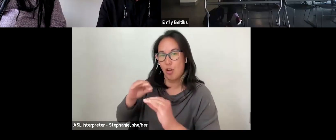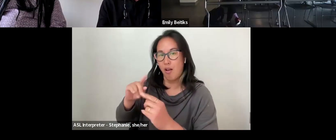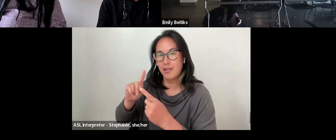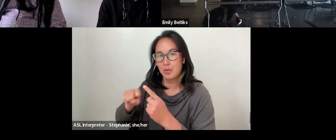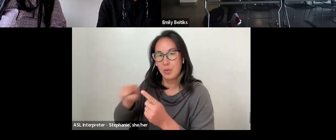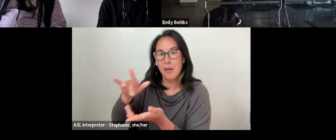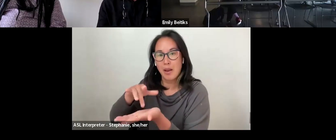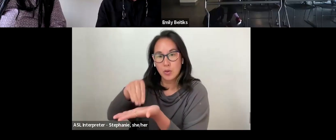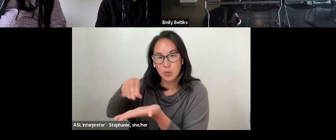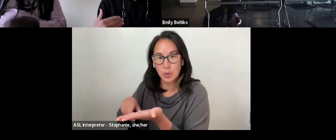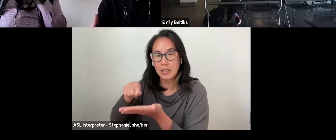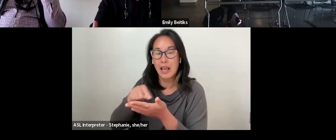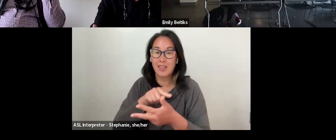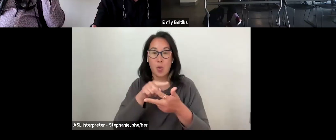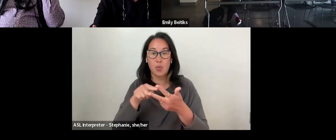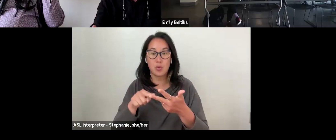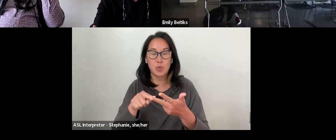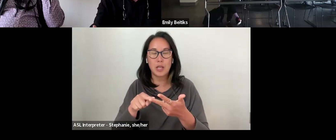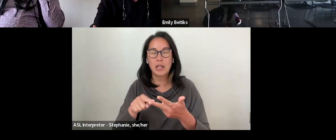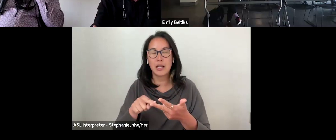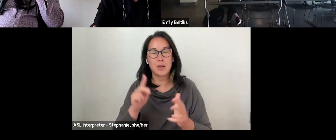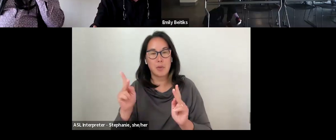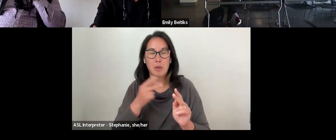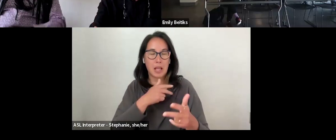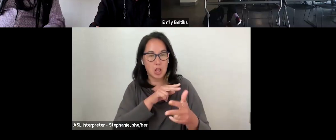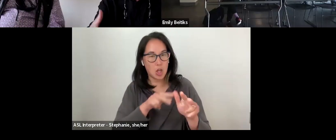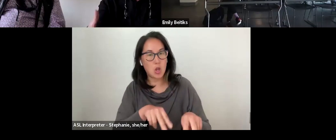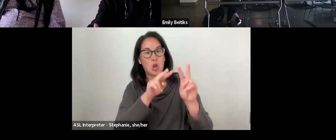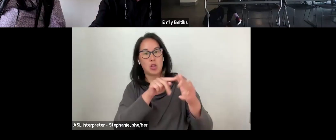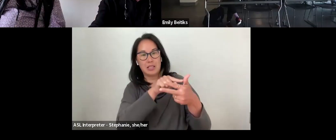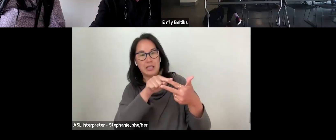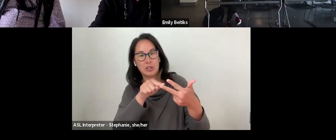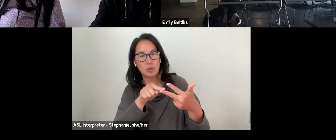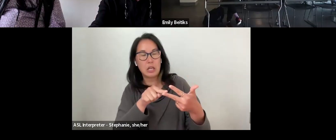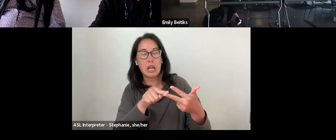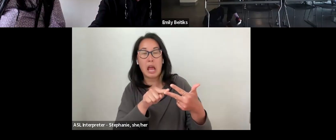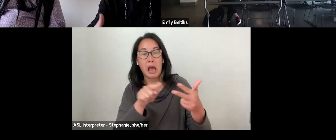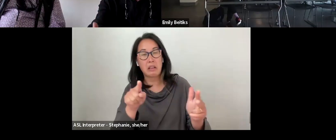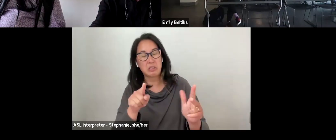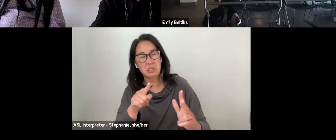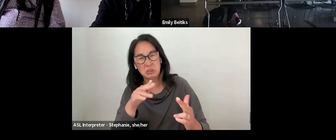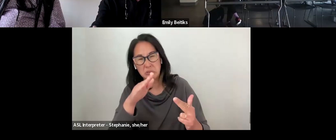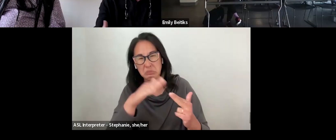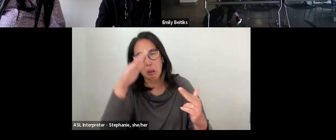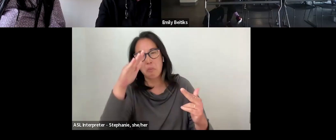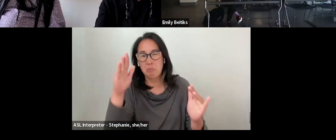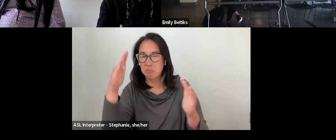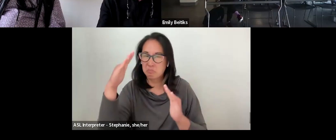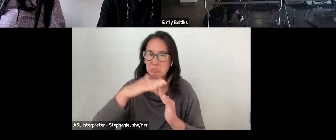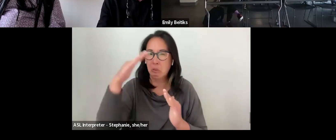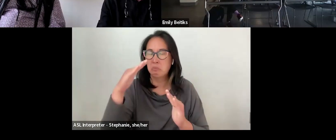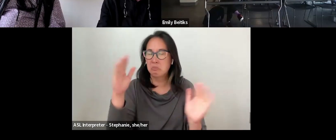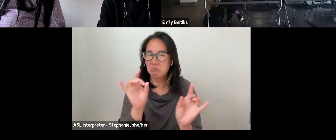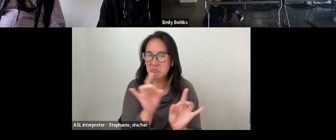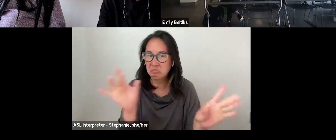And are held up as, you know, the sort of epic scandals that led to the research reforms